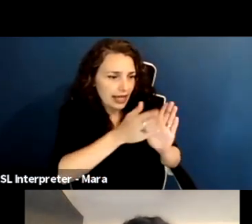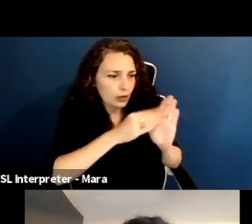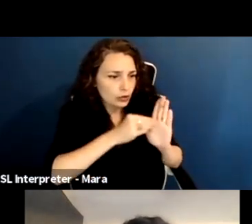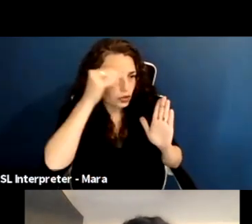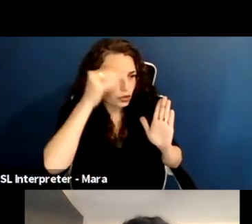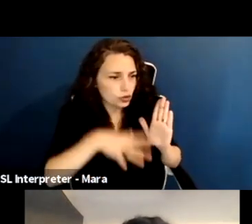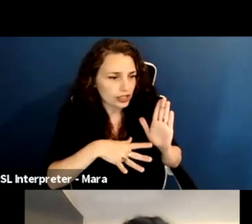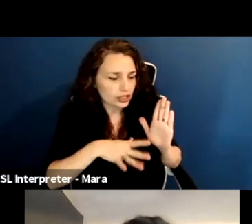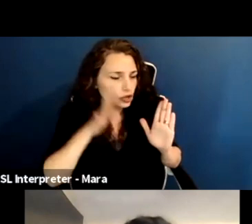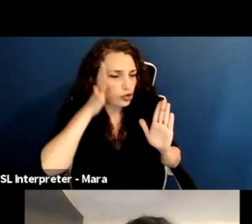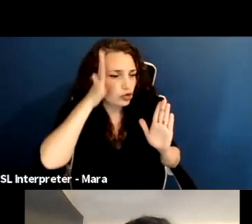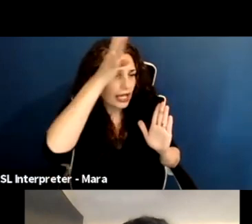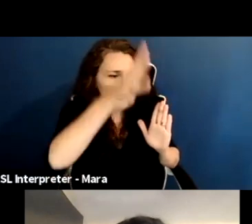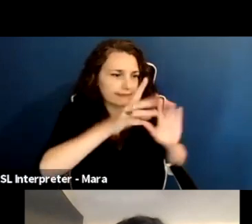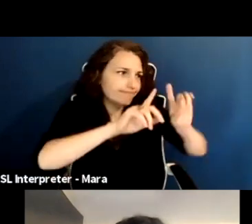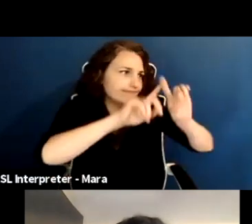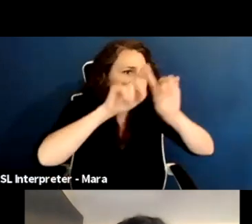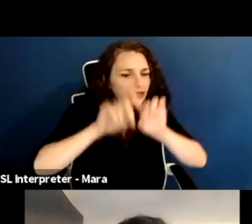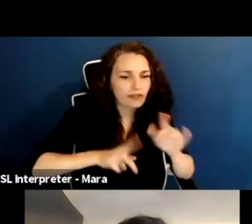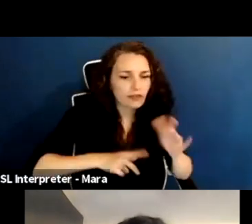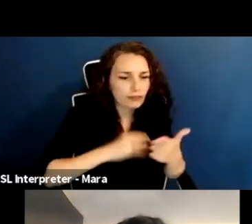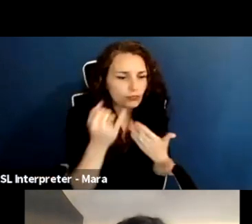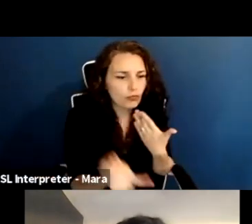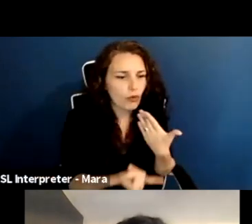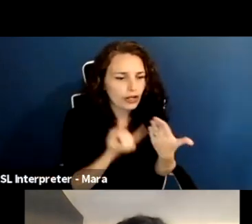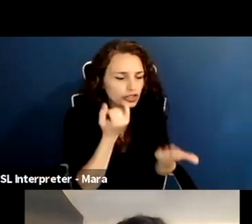innovative projects that help people socially,